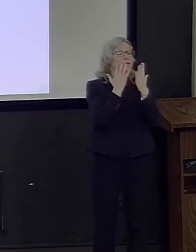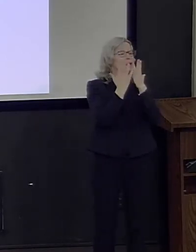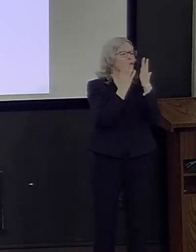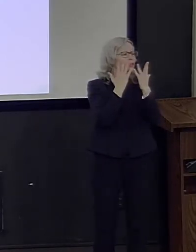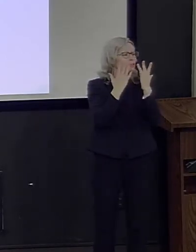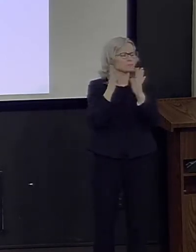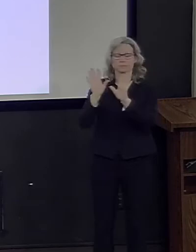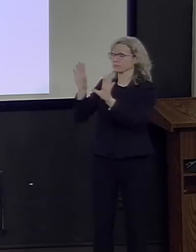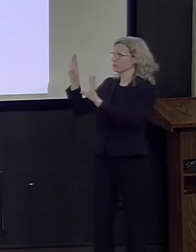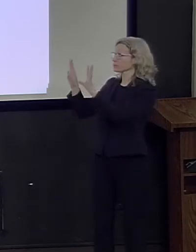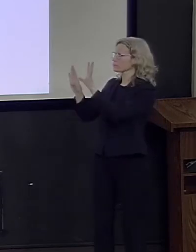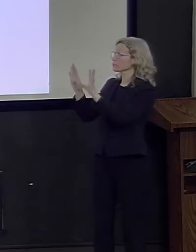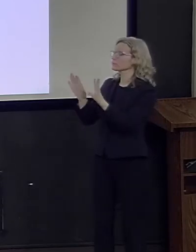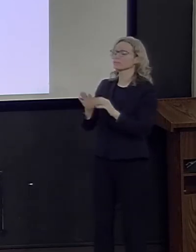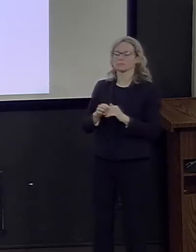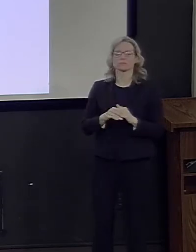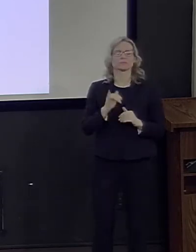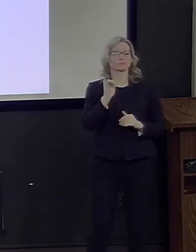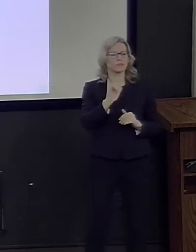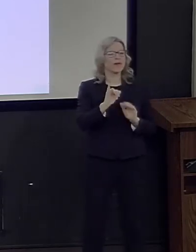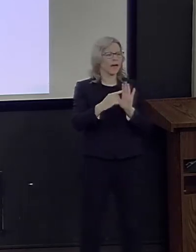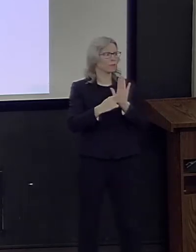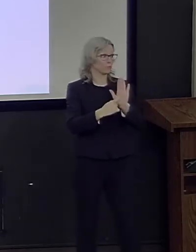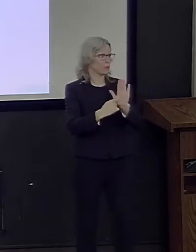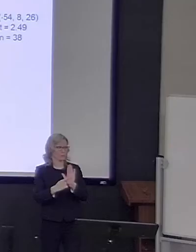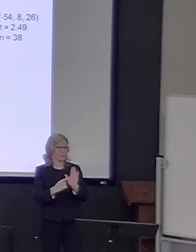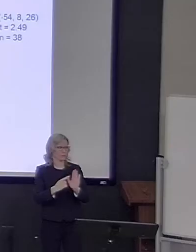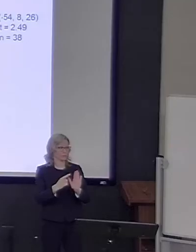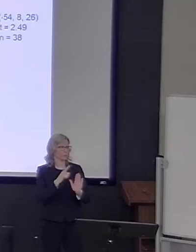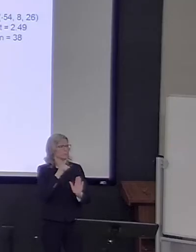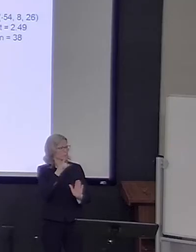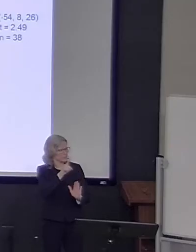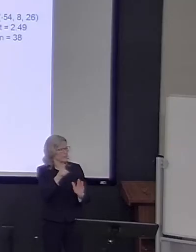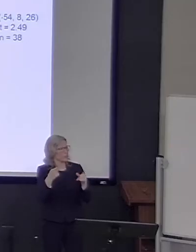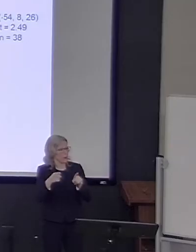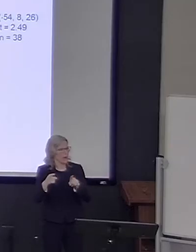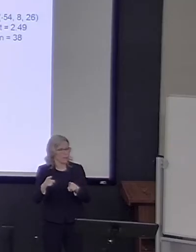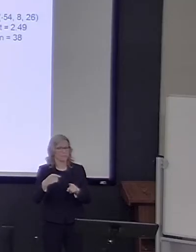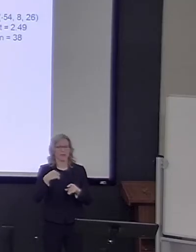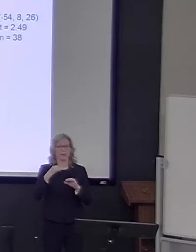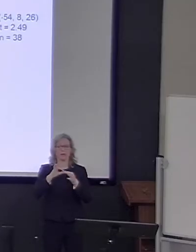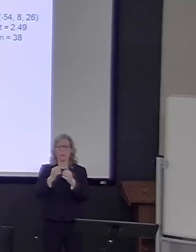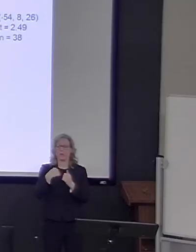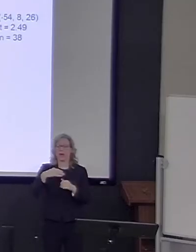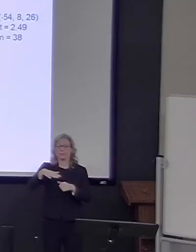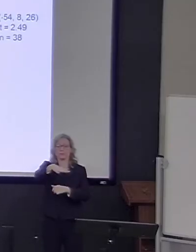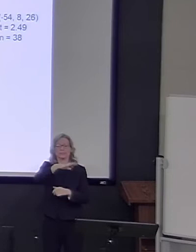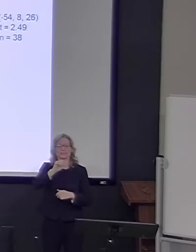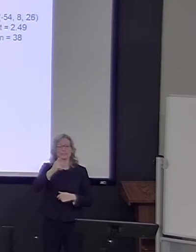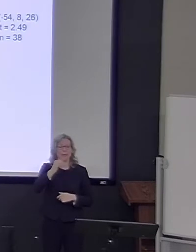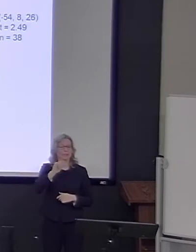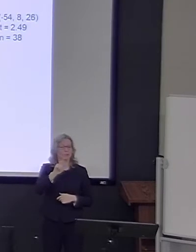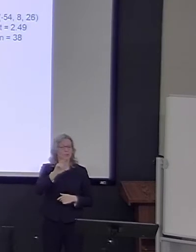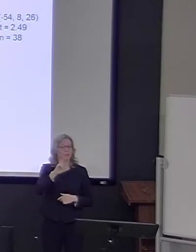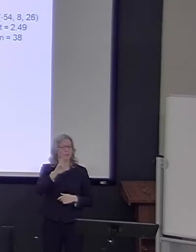represents the real truth about our spatial resolution. The colors more or less represent